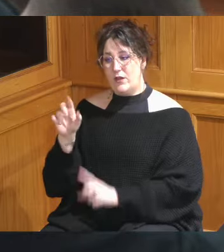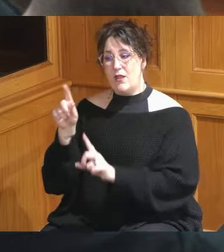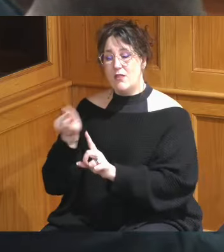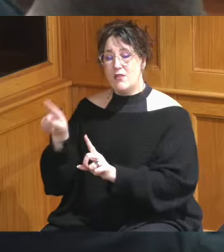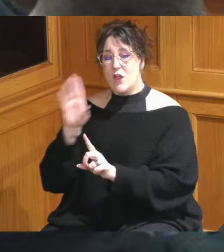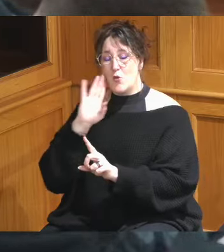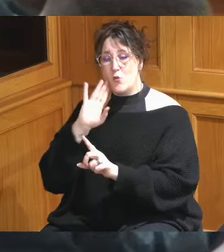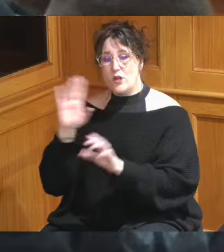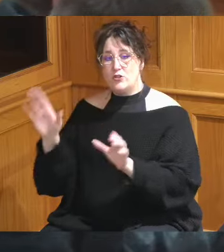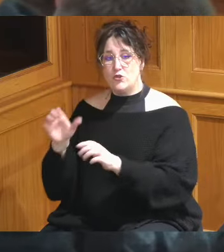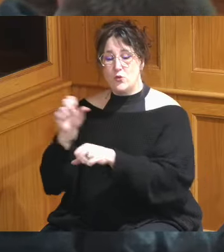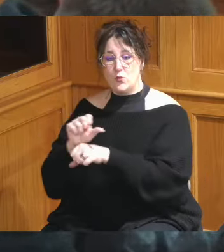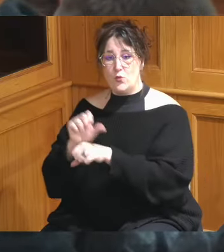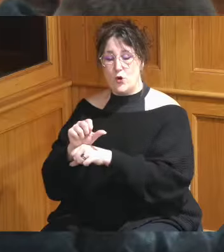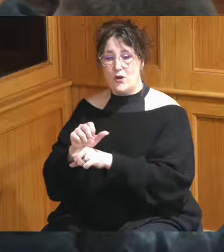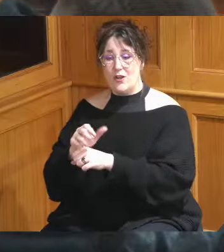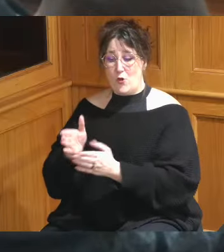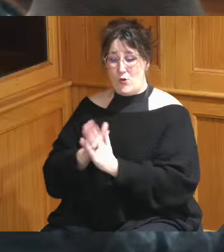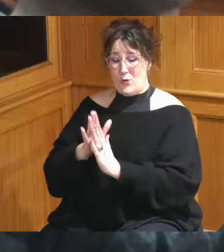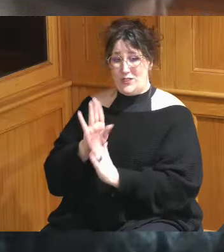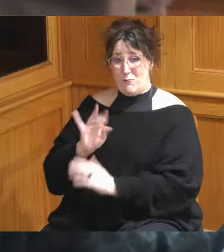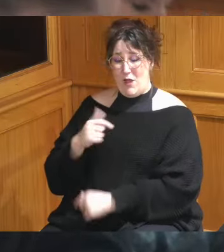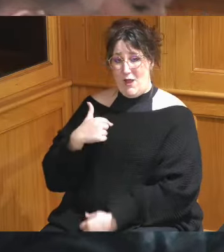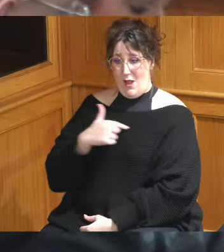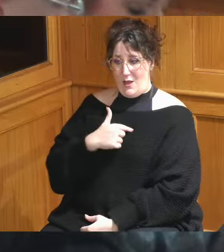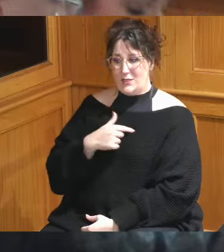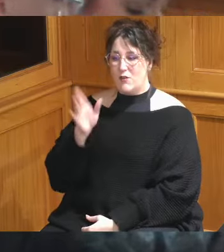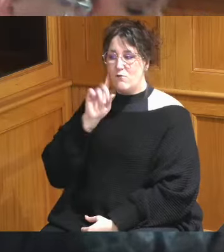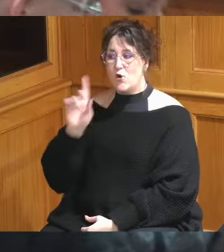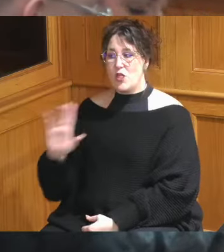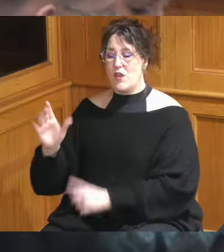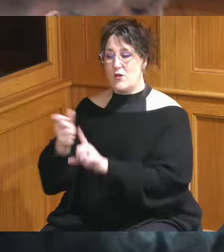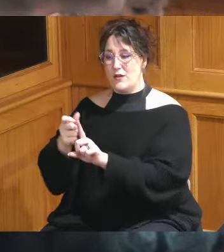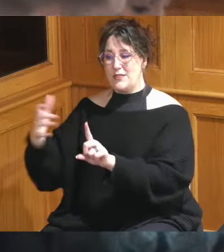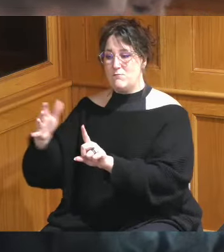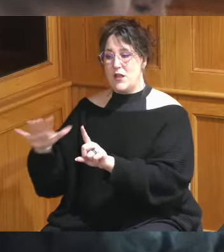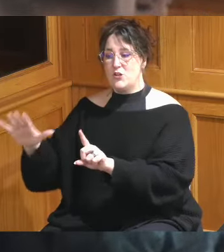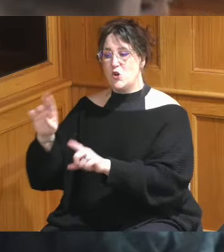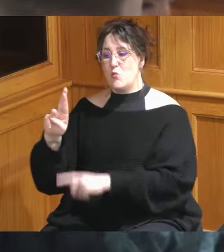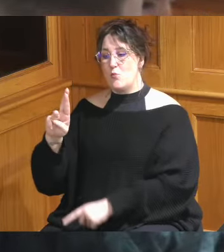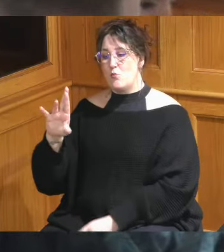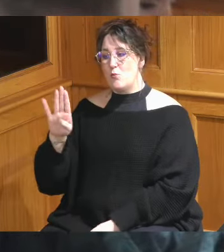work requested by MSD as part of their expansion of their operations on Bridgetown Road in Miami